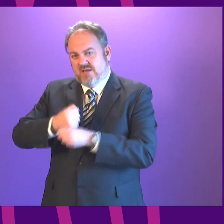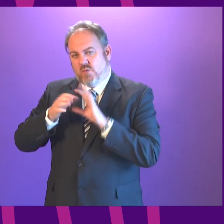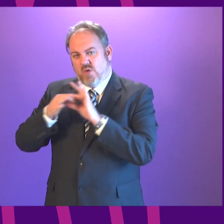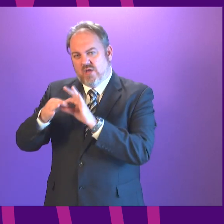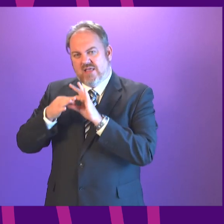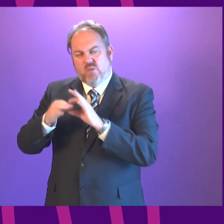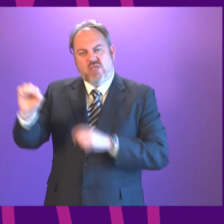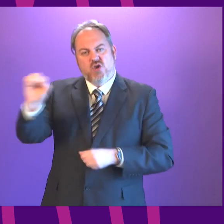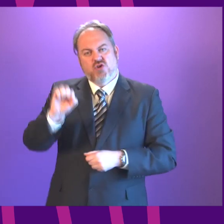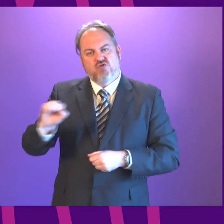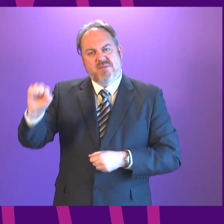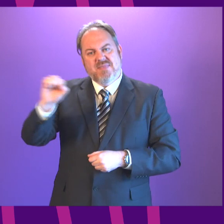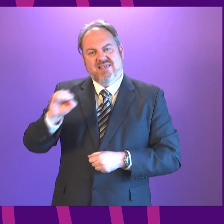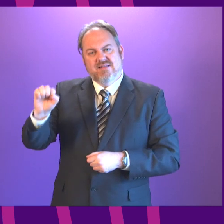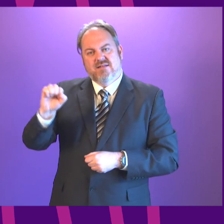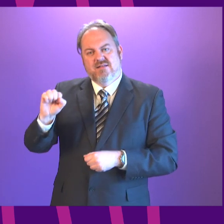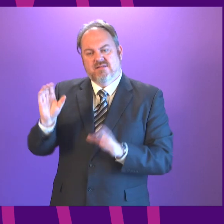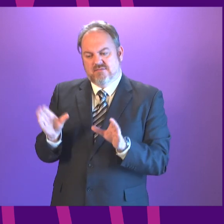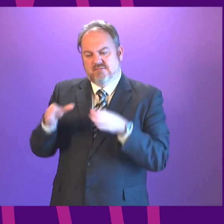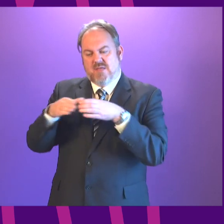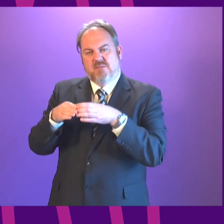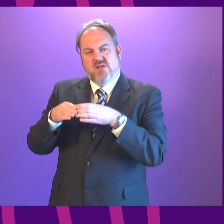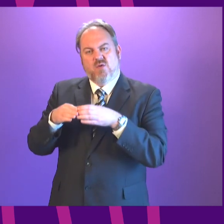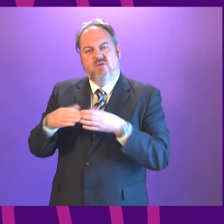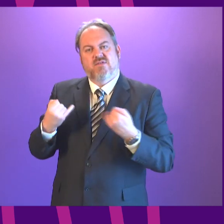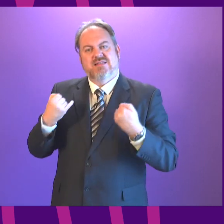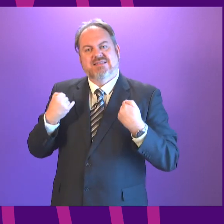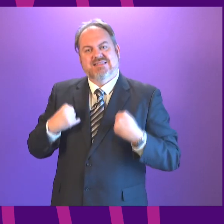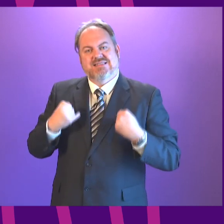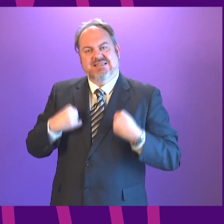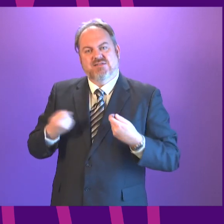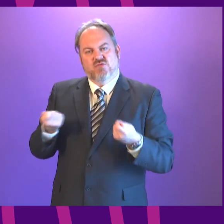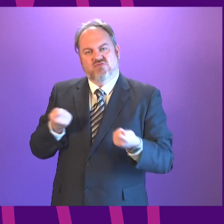and the expert medical and scientific community in the United Kingdom? Is it not foolhardy